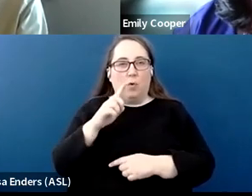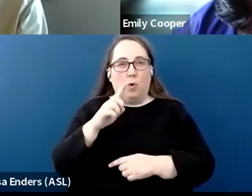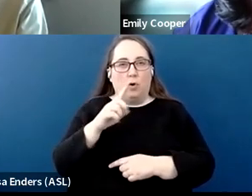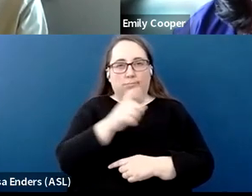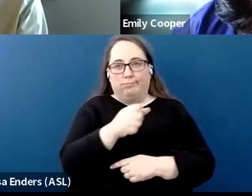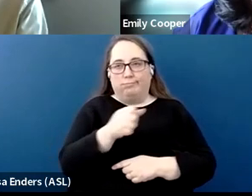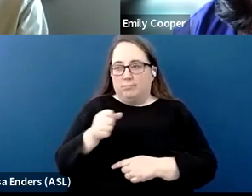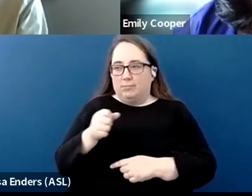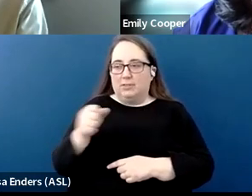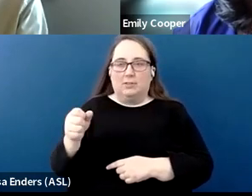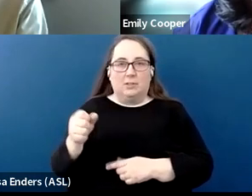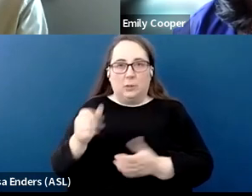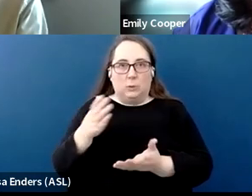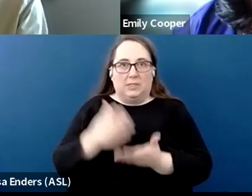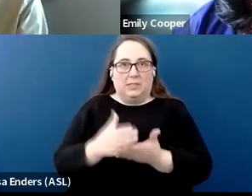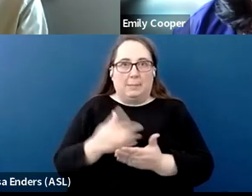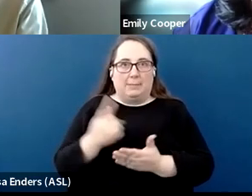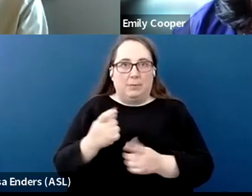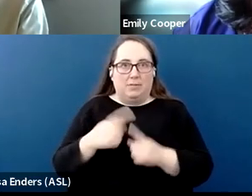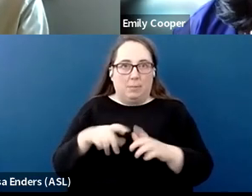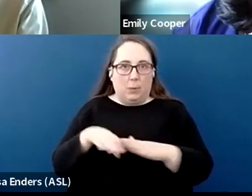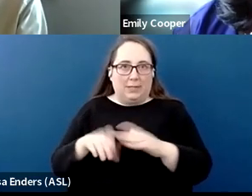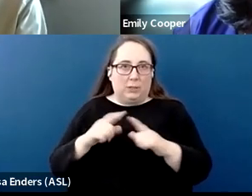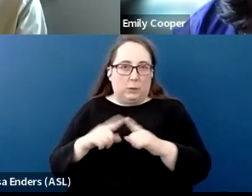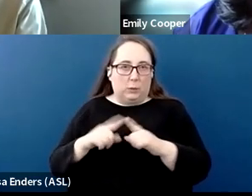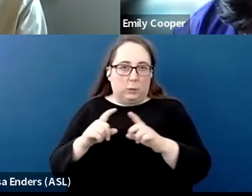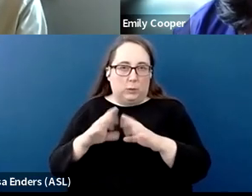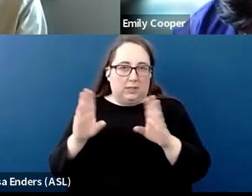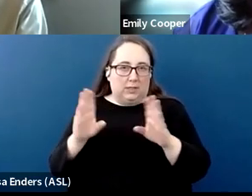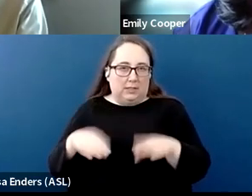services/education/employment/and engagement in the community?